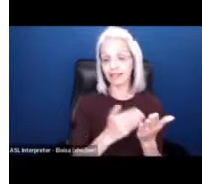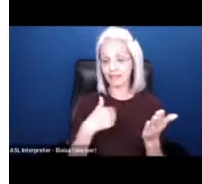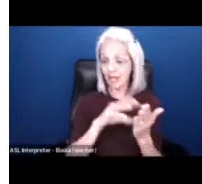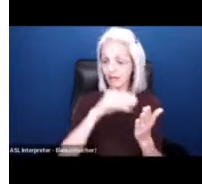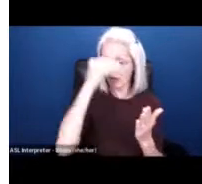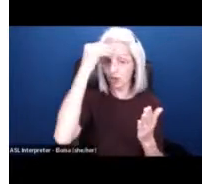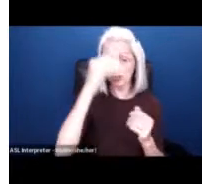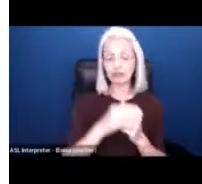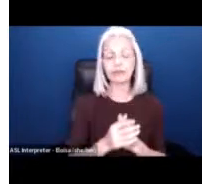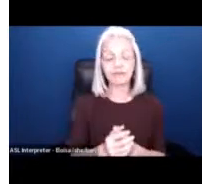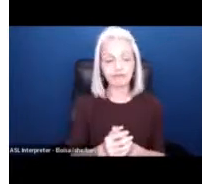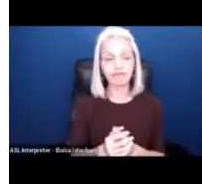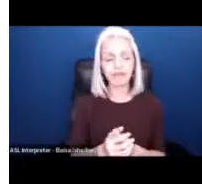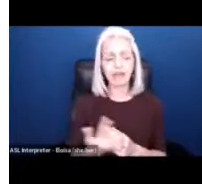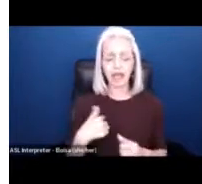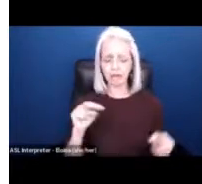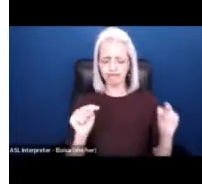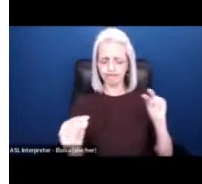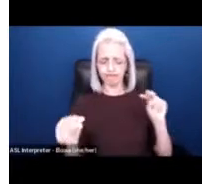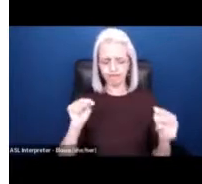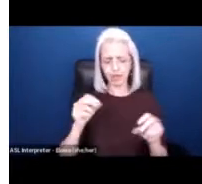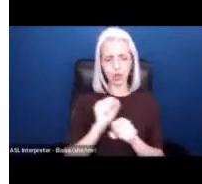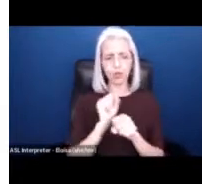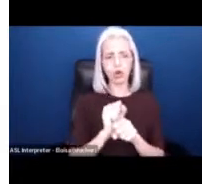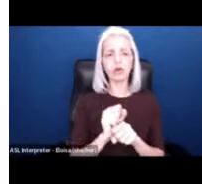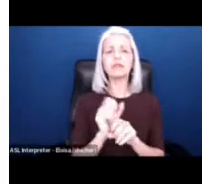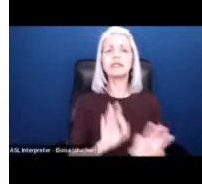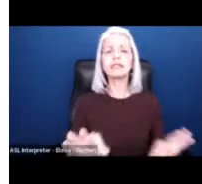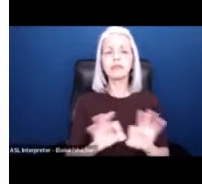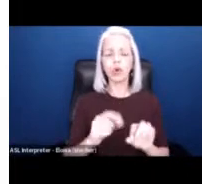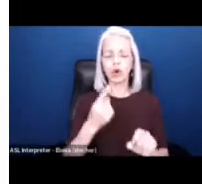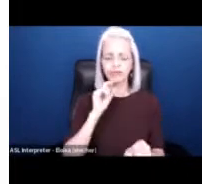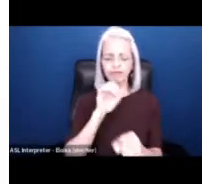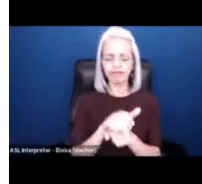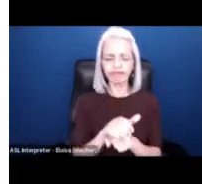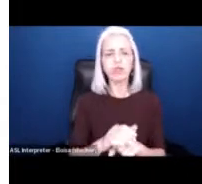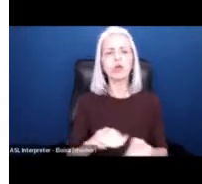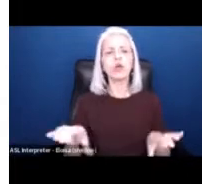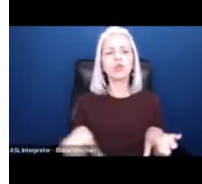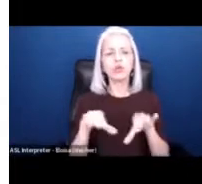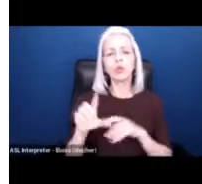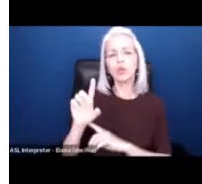look at this work, we we need to make a commitment to do due diligence. And that means acting